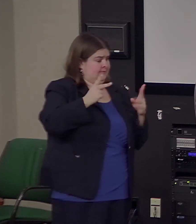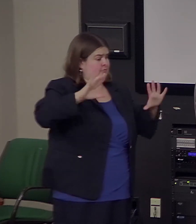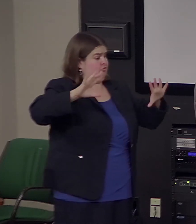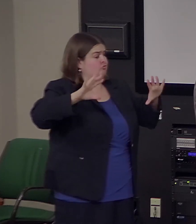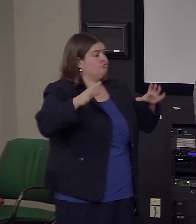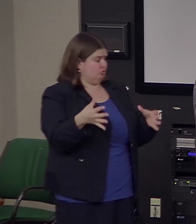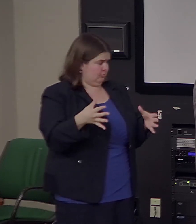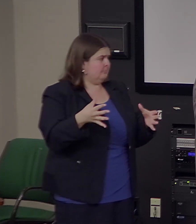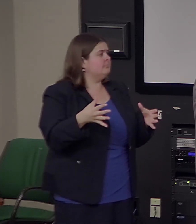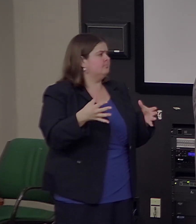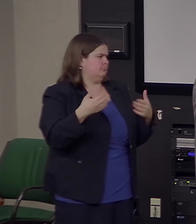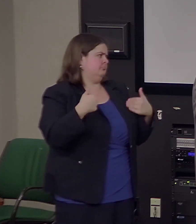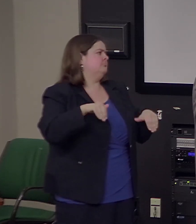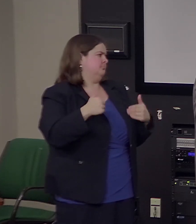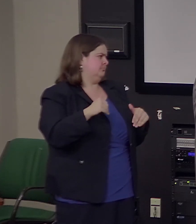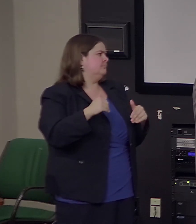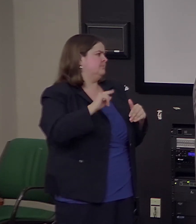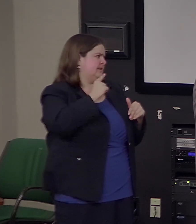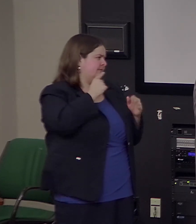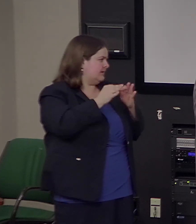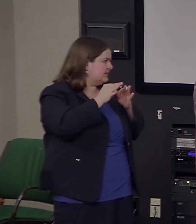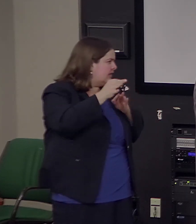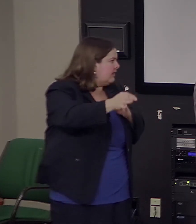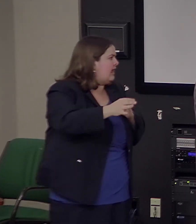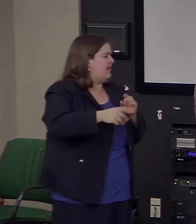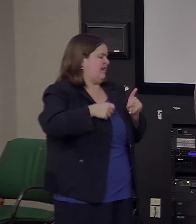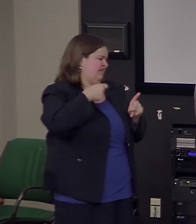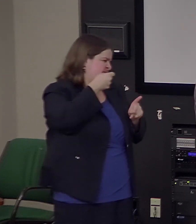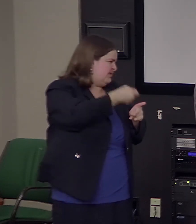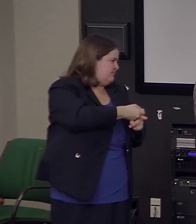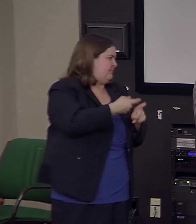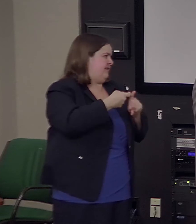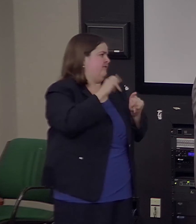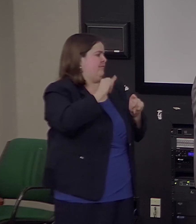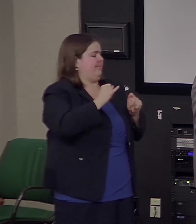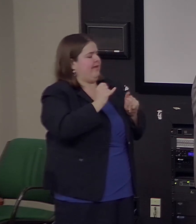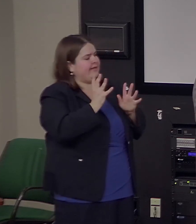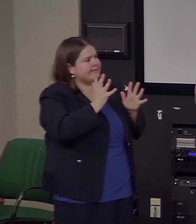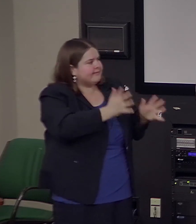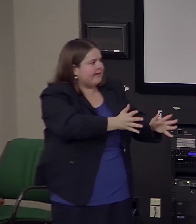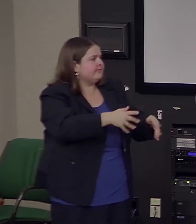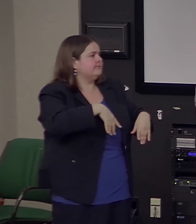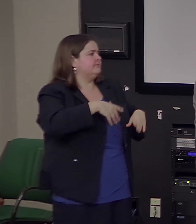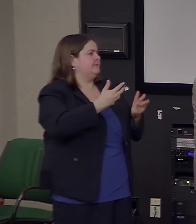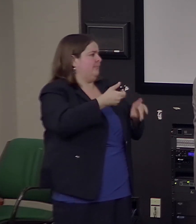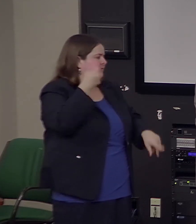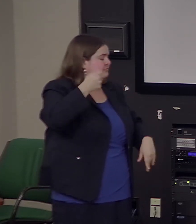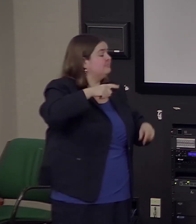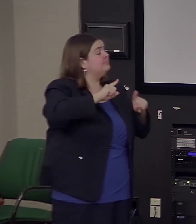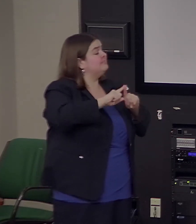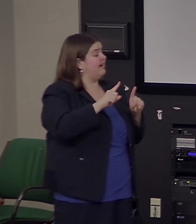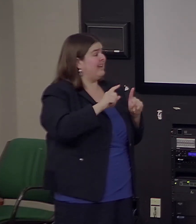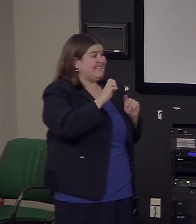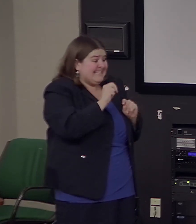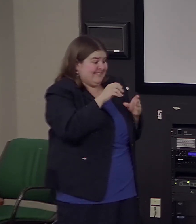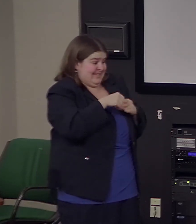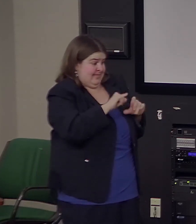there are significant effects of this early deprivation and neglect. But even within the children, I don't know if you noticed,